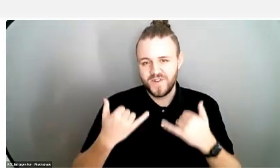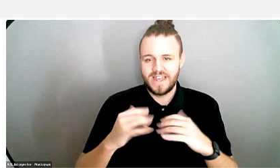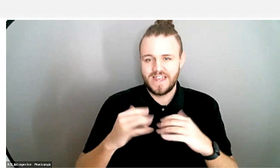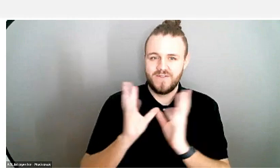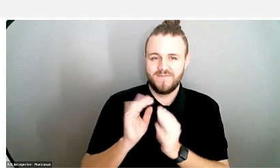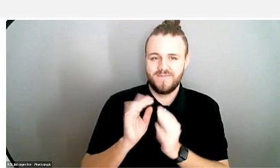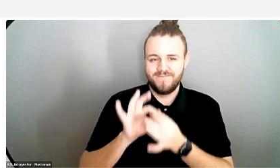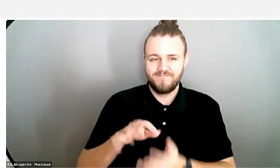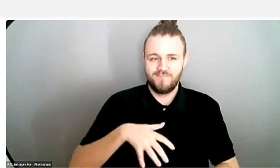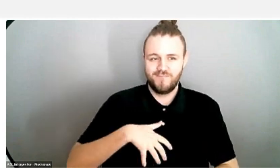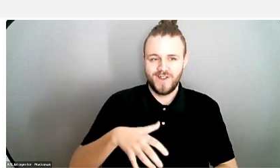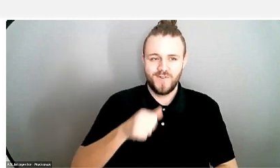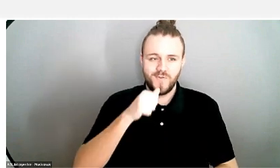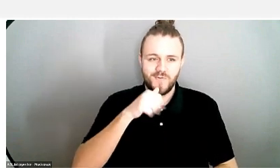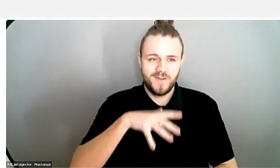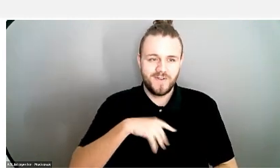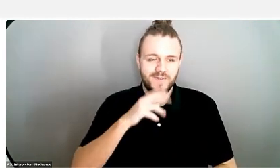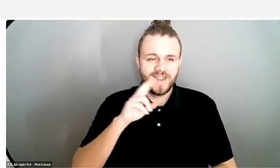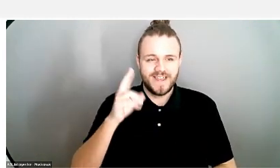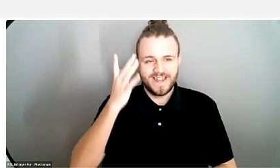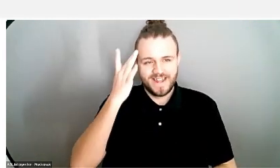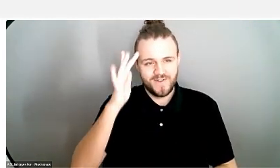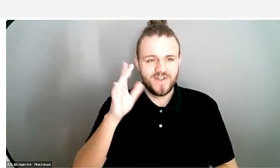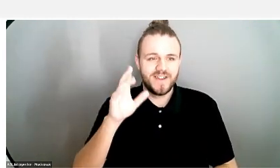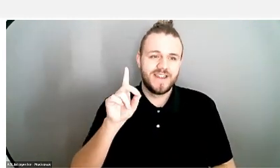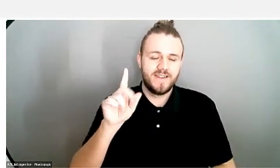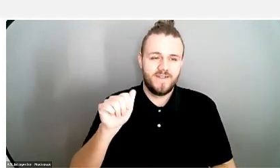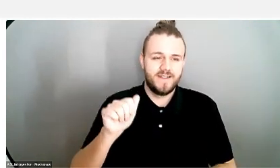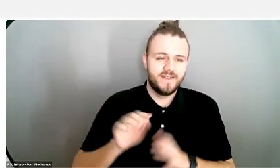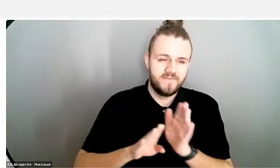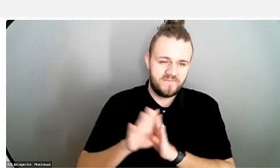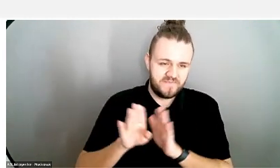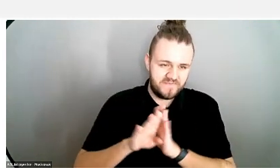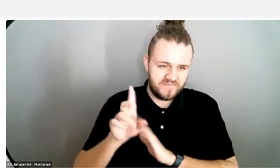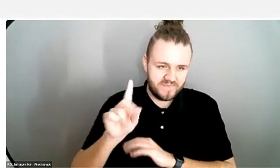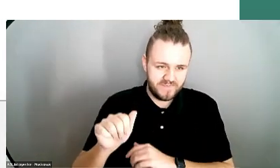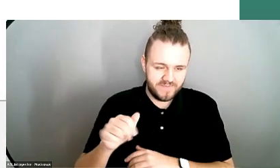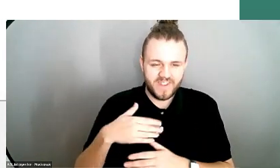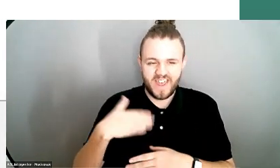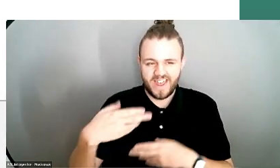women with intellectual and developmental disability. Next slide, please.